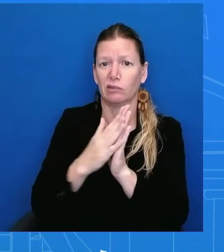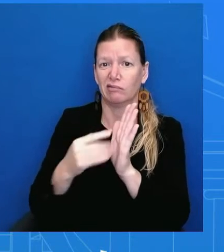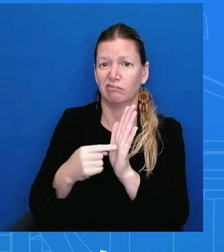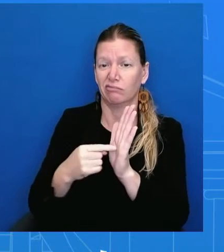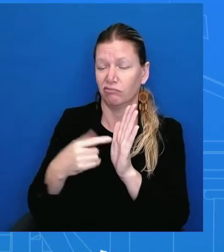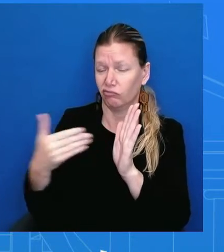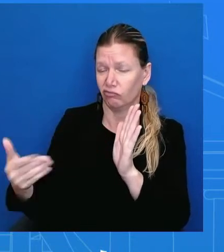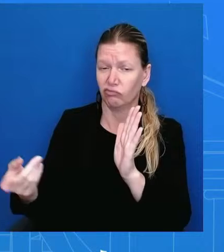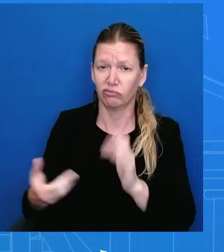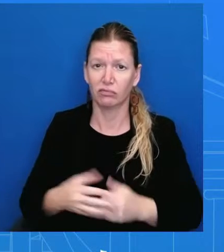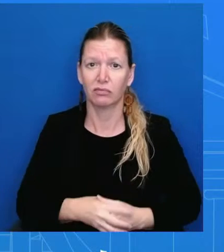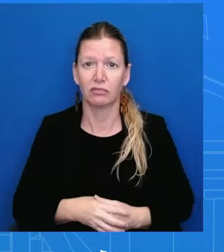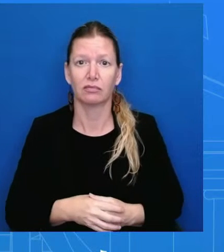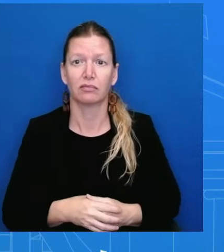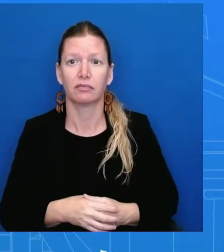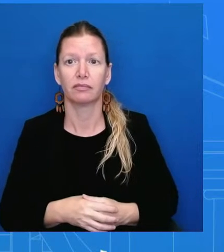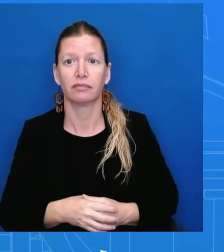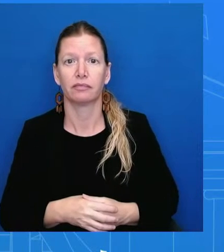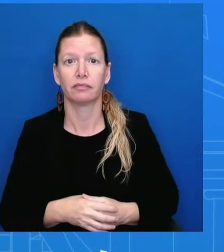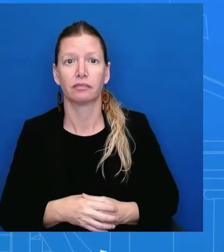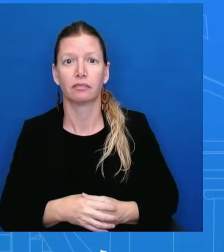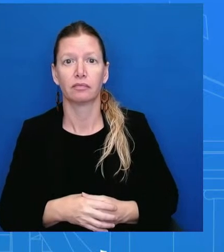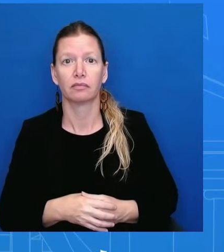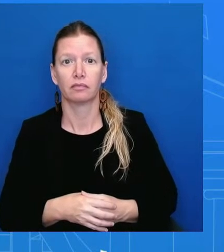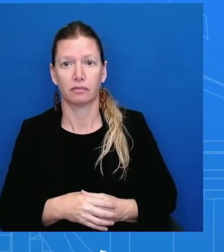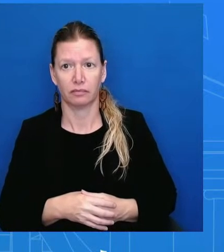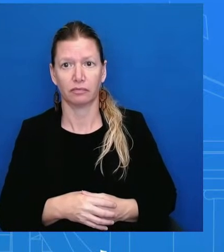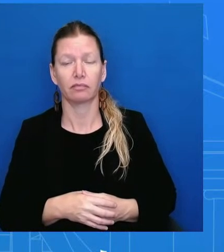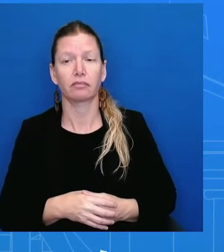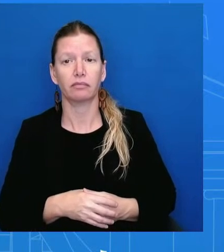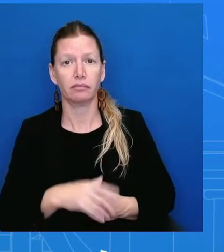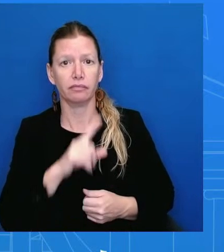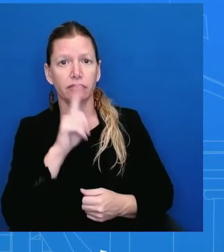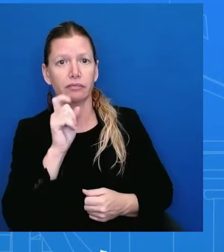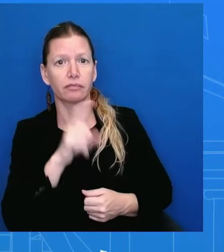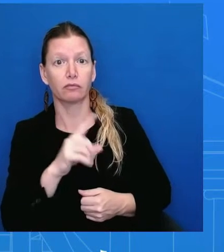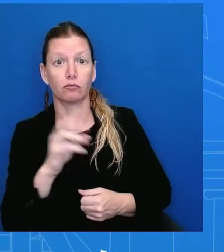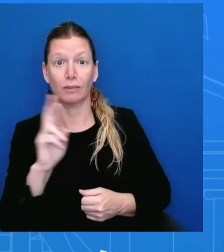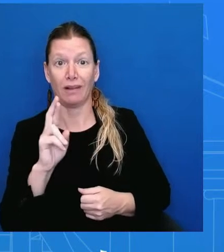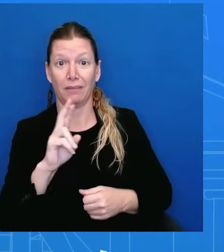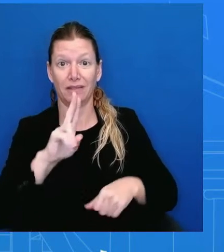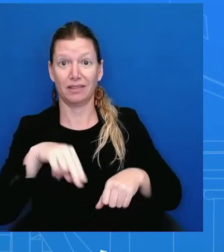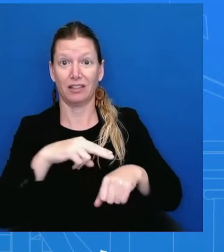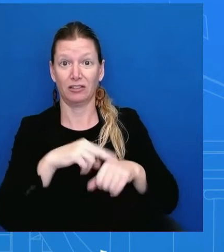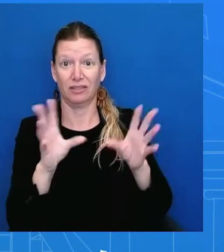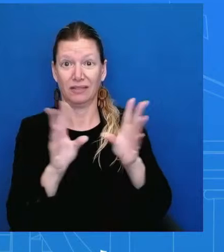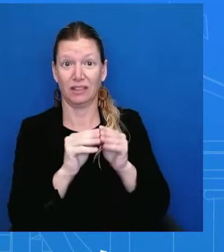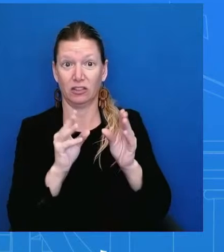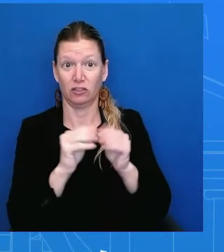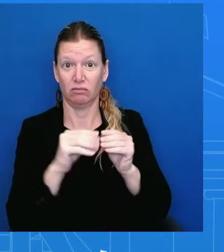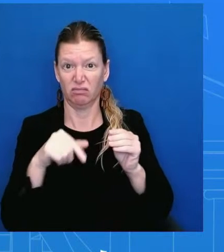How do you -- as this White House, who stands behind this president,